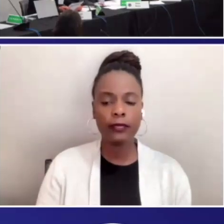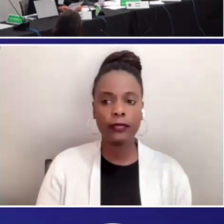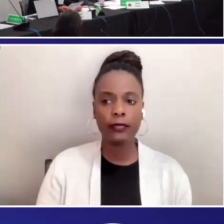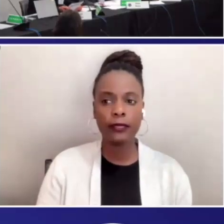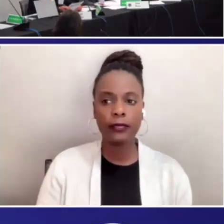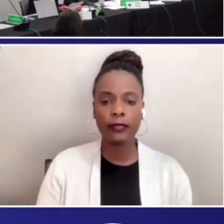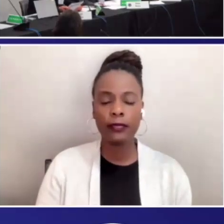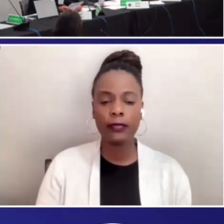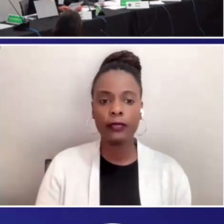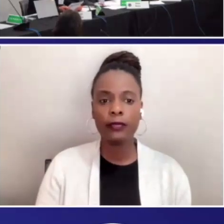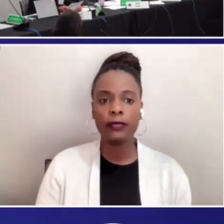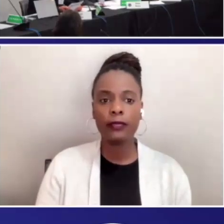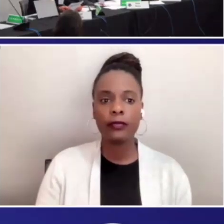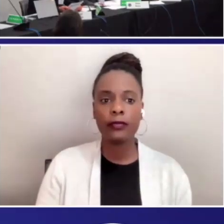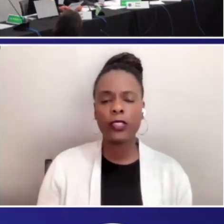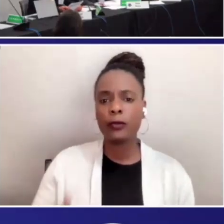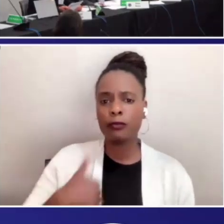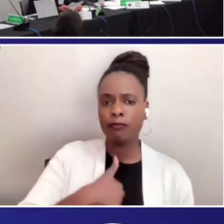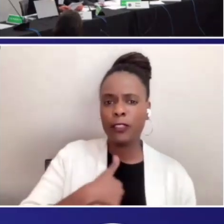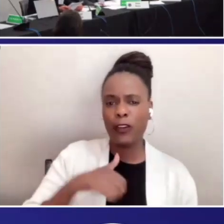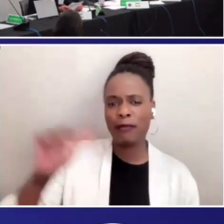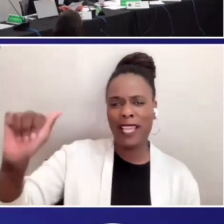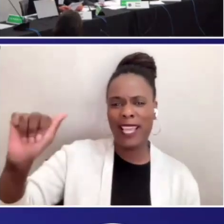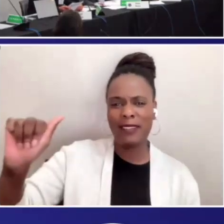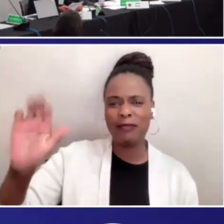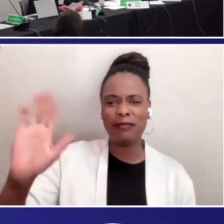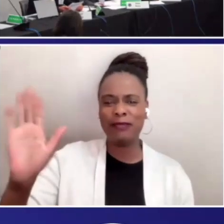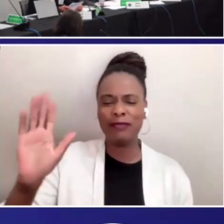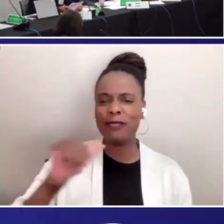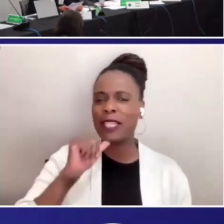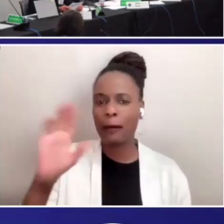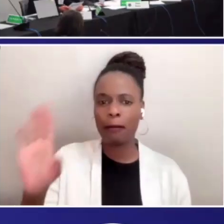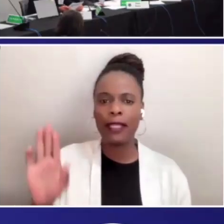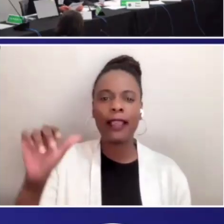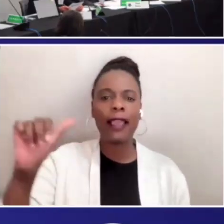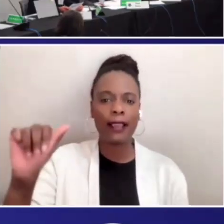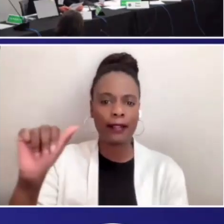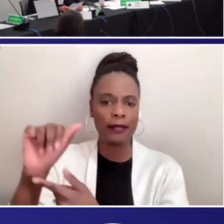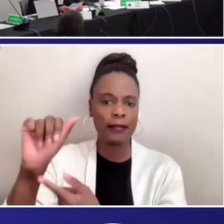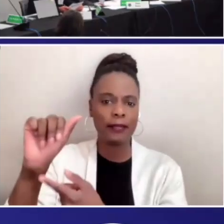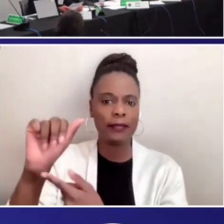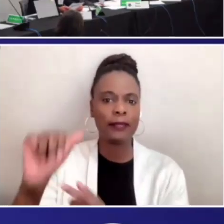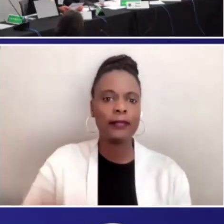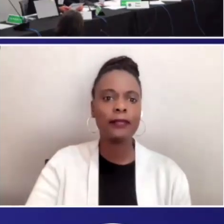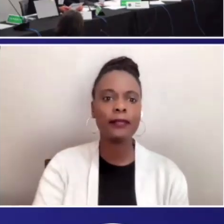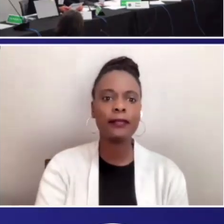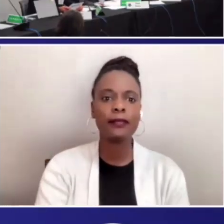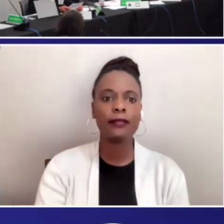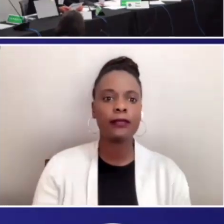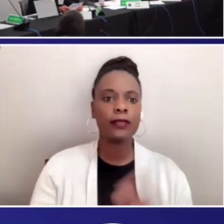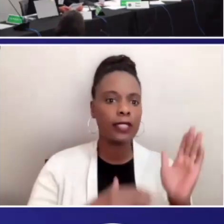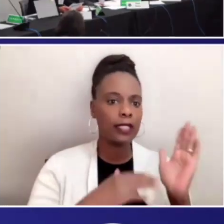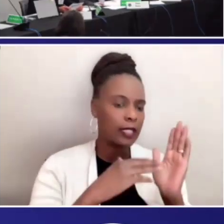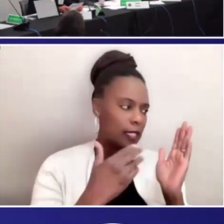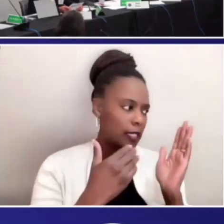No. I'm sorry, A not B. Near the, near the bottom of A it says an